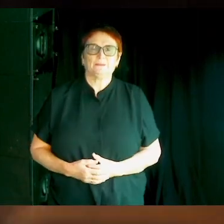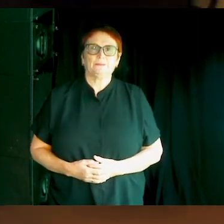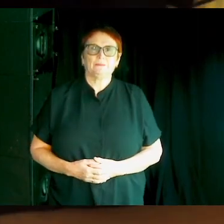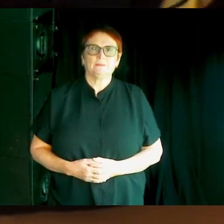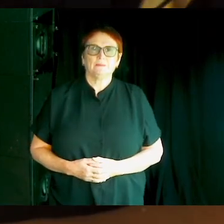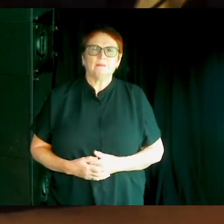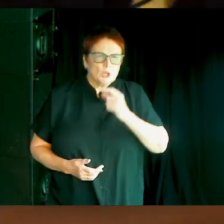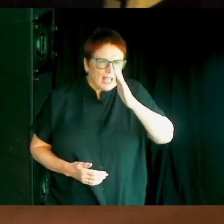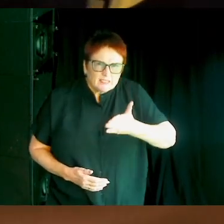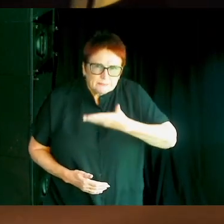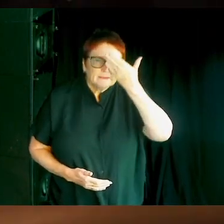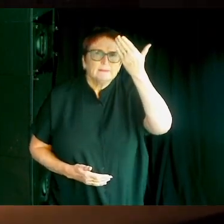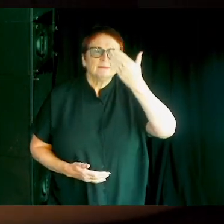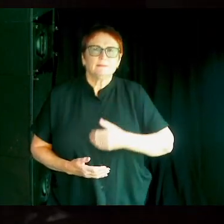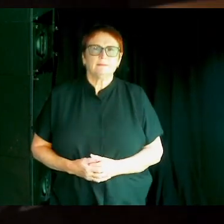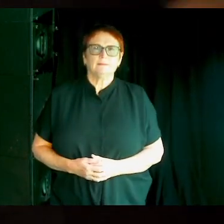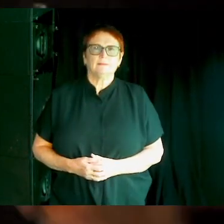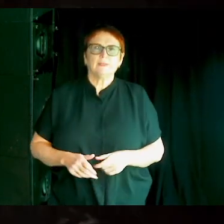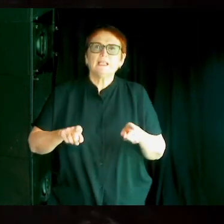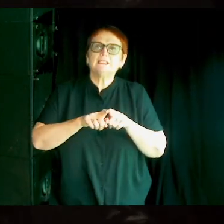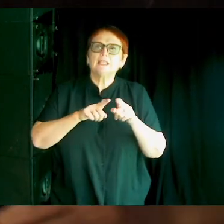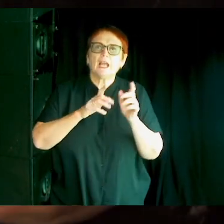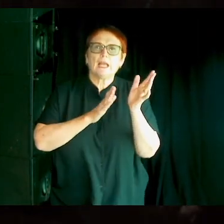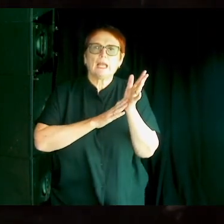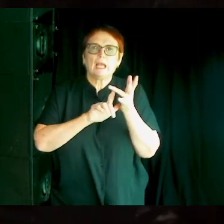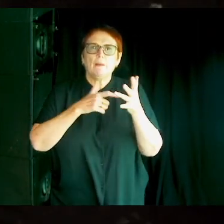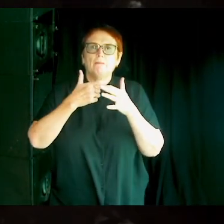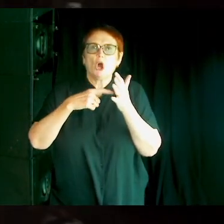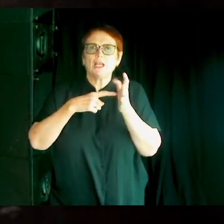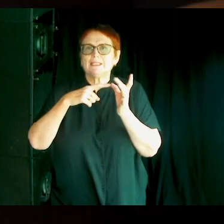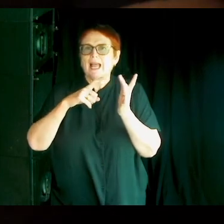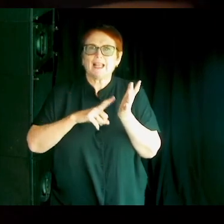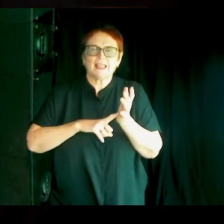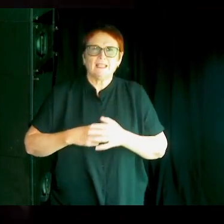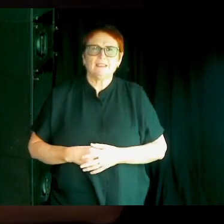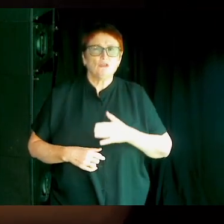freshness this is just like making mocktail a little bit yeah actually I prefer cocktail oh